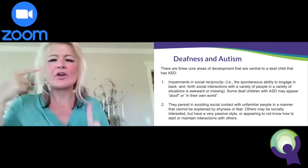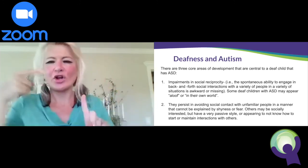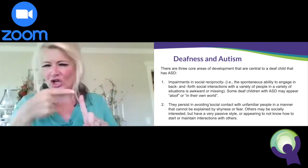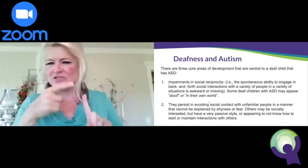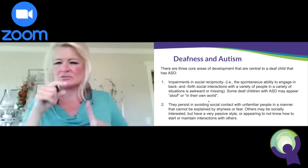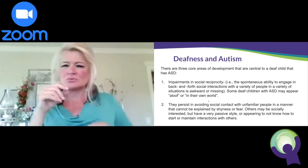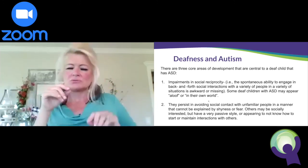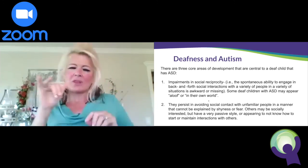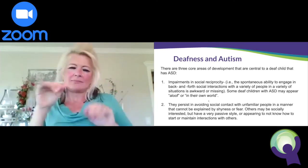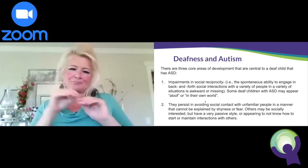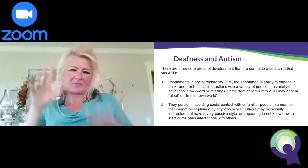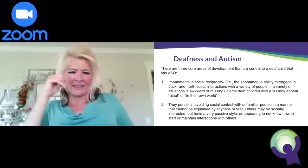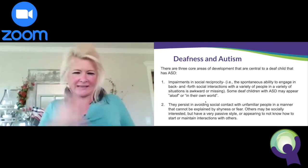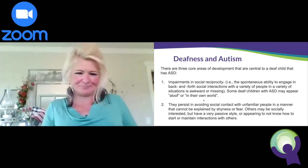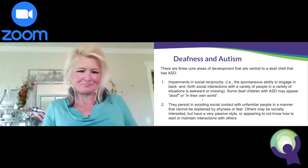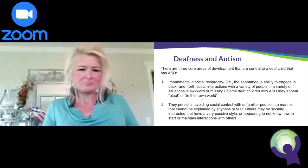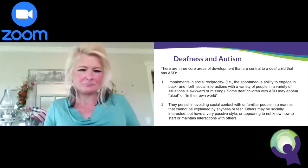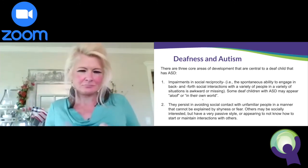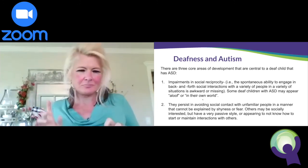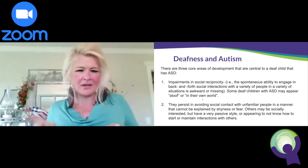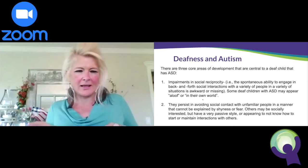going to the gym, or getting your nails done or whatever. Those things can be